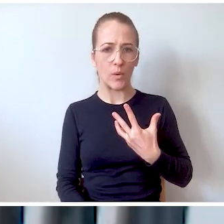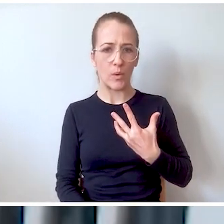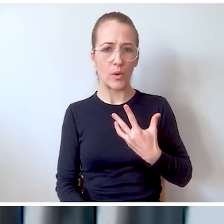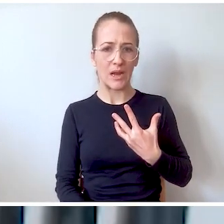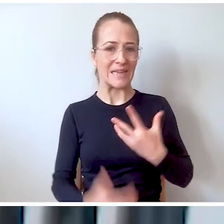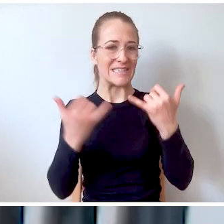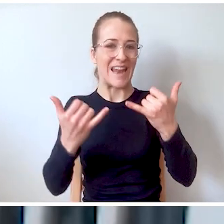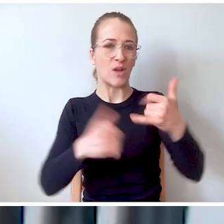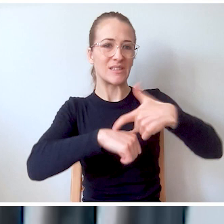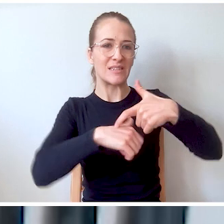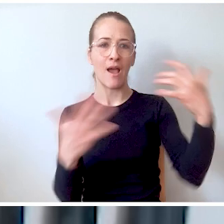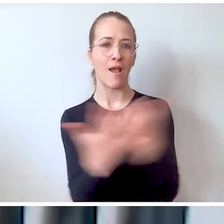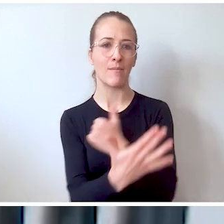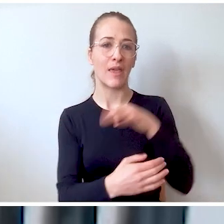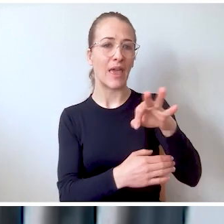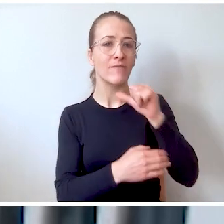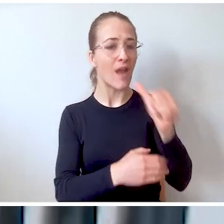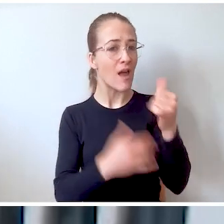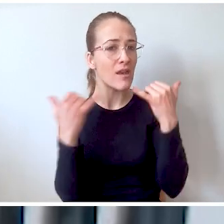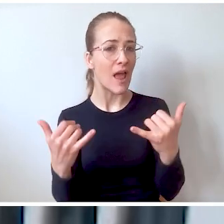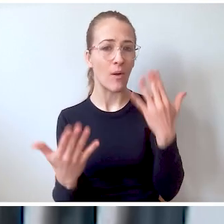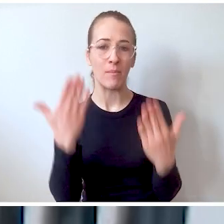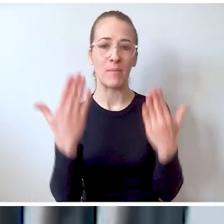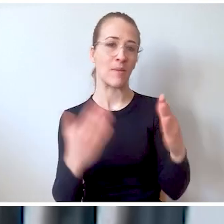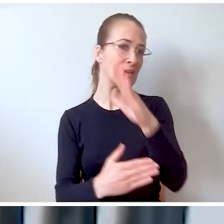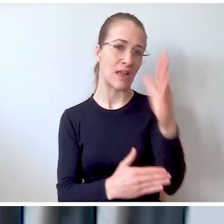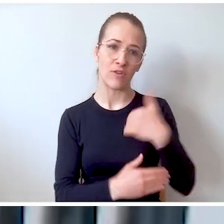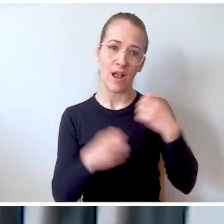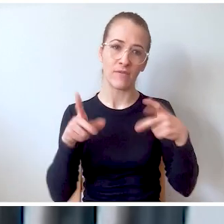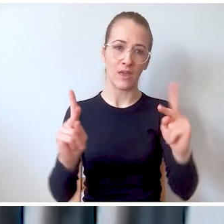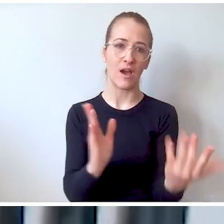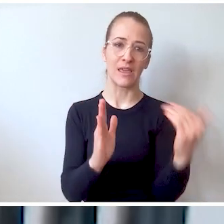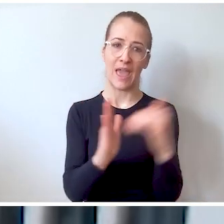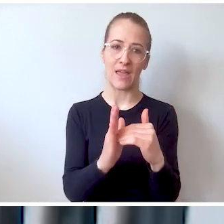"Now's the time. If you don't do it now, you might not ever have the opportunity to do it again."